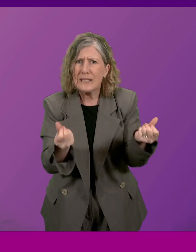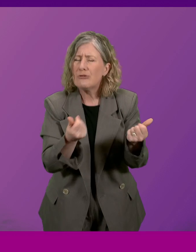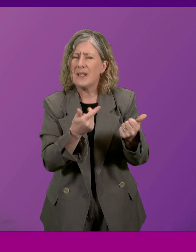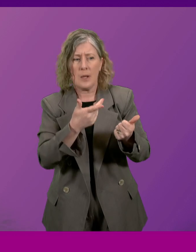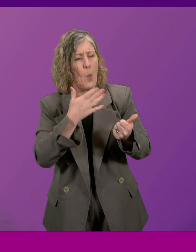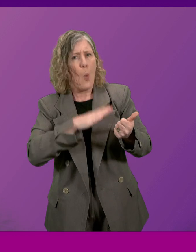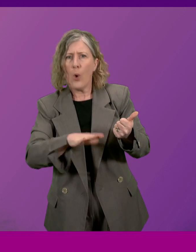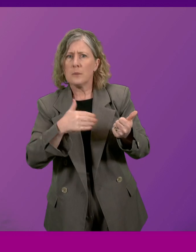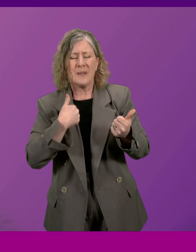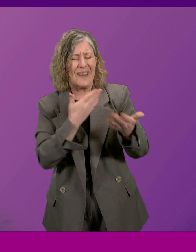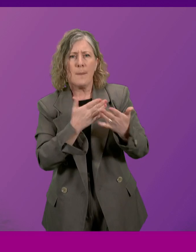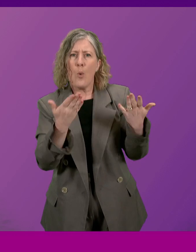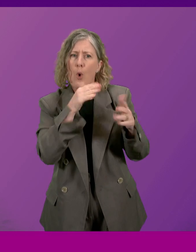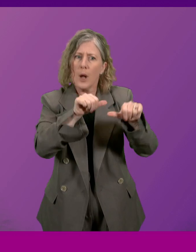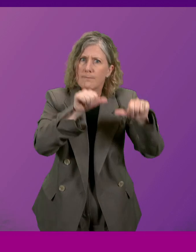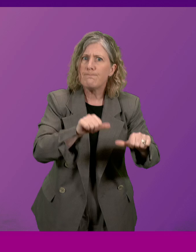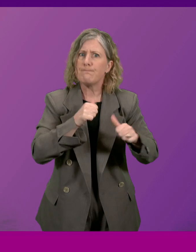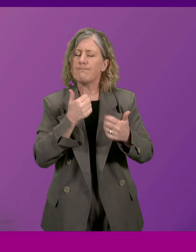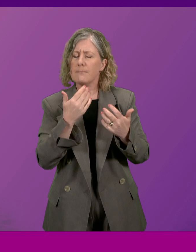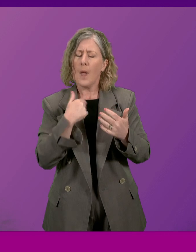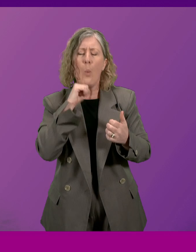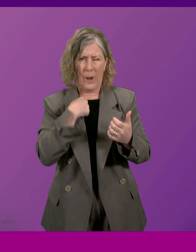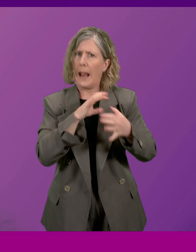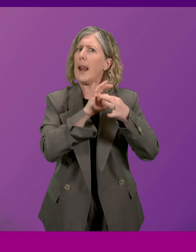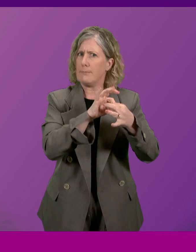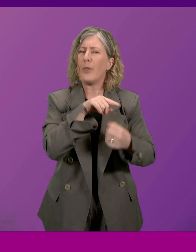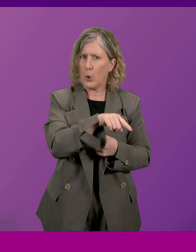he knows that I will happily engage with him about that, as will ministers, to make